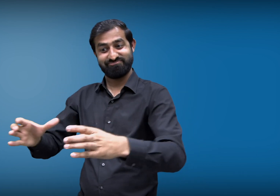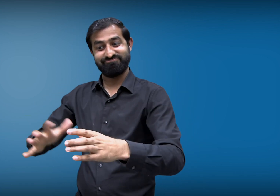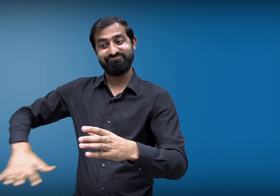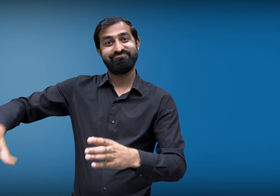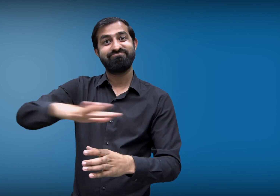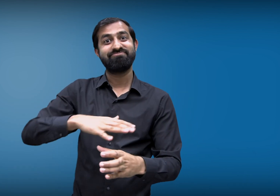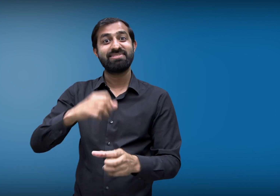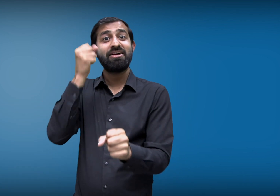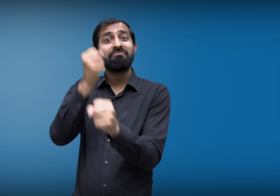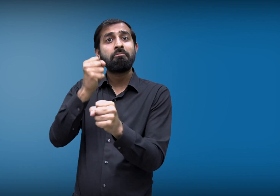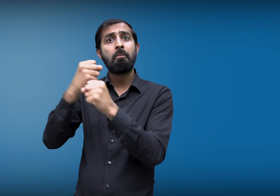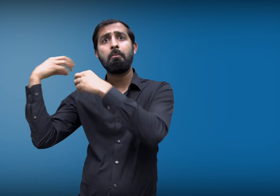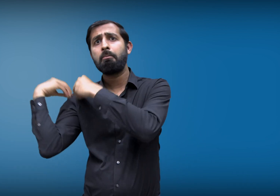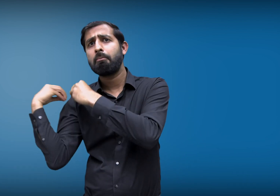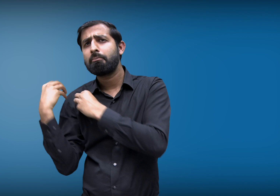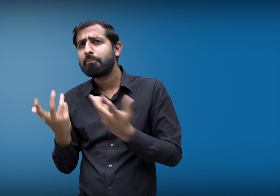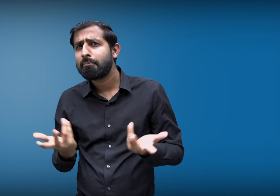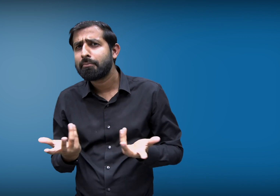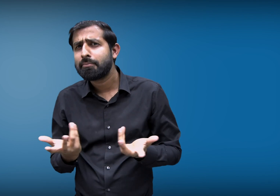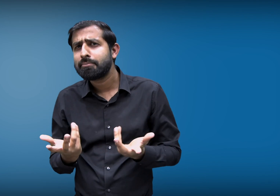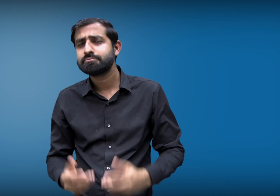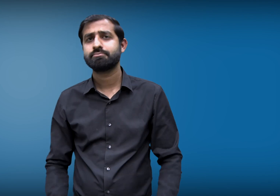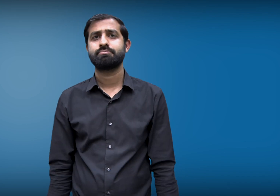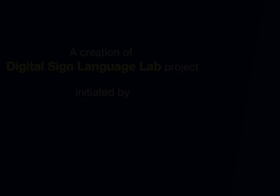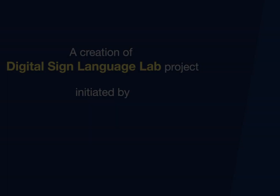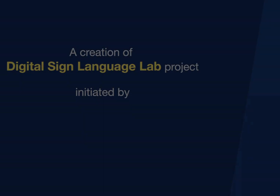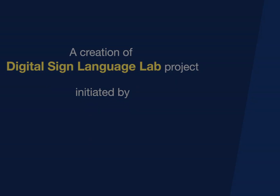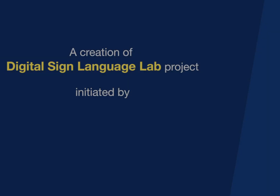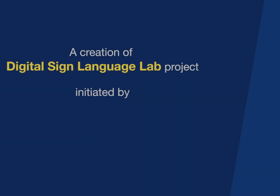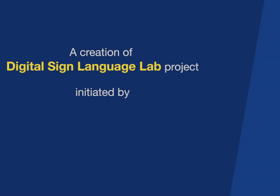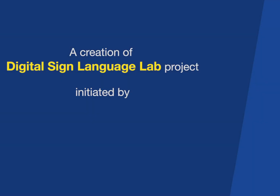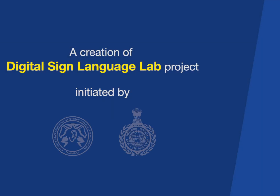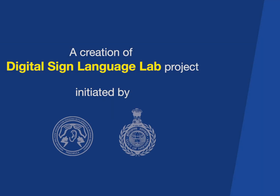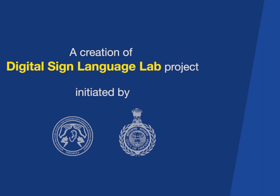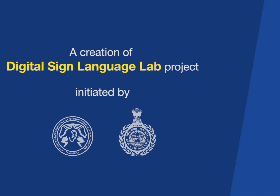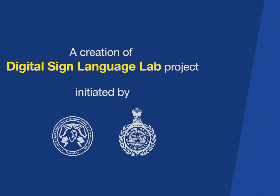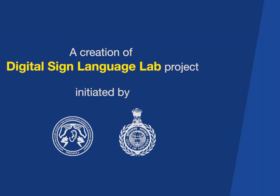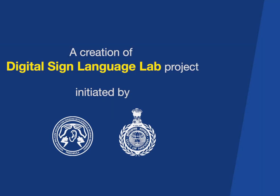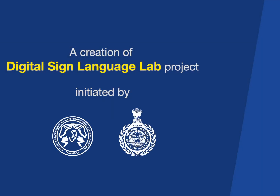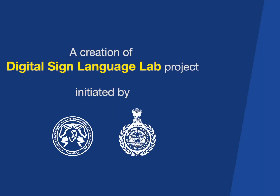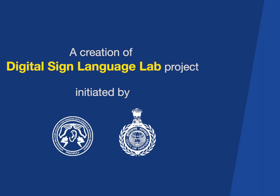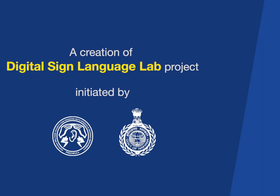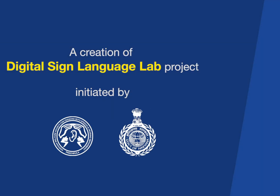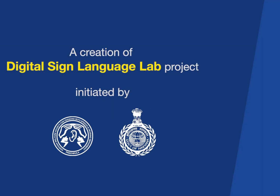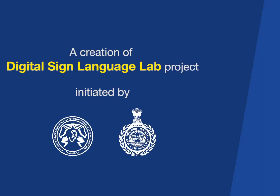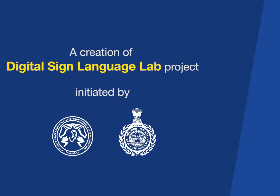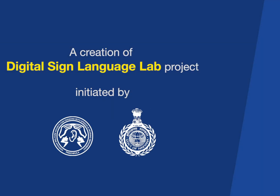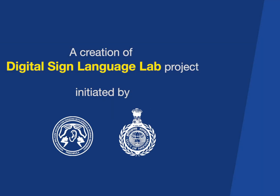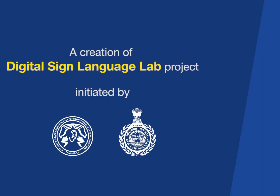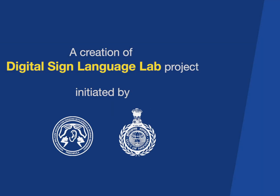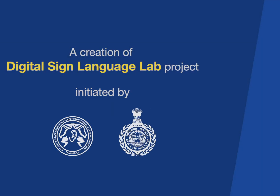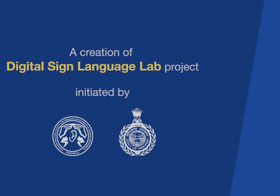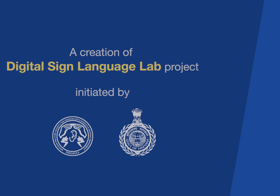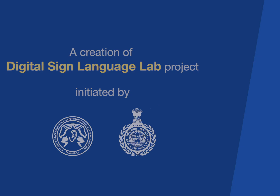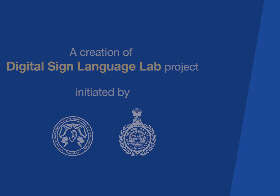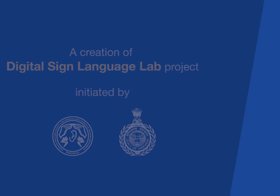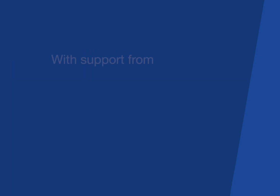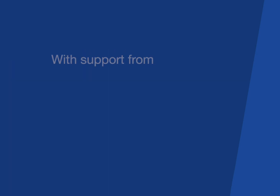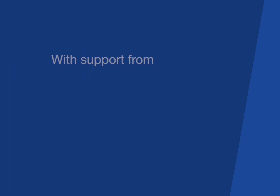Who is responsible for village administration?